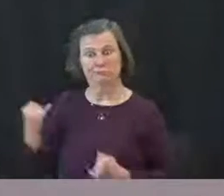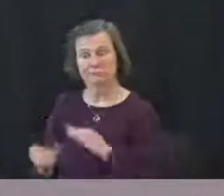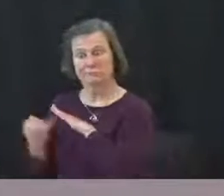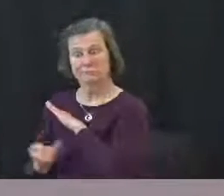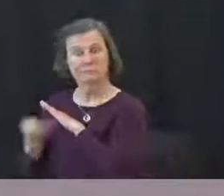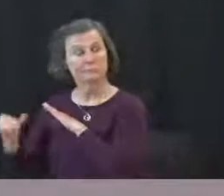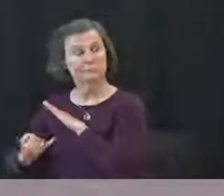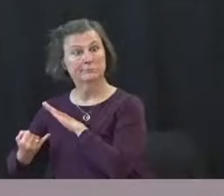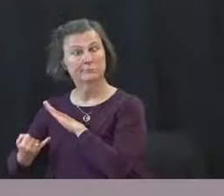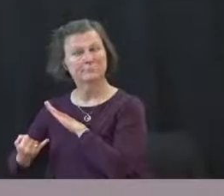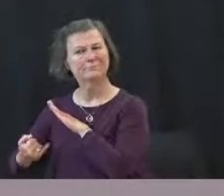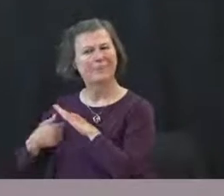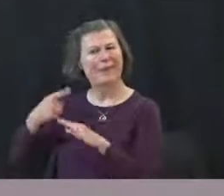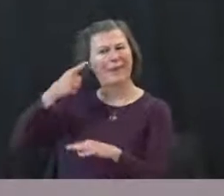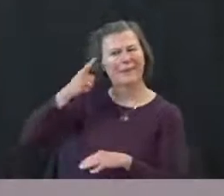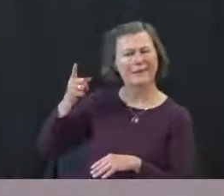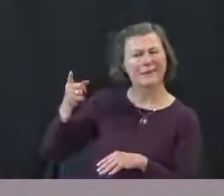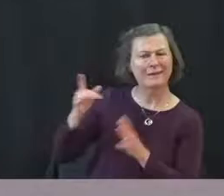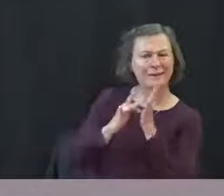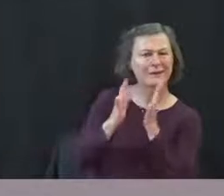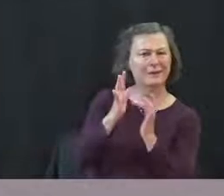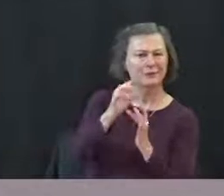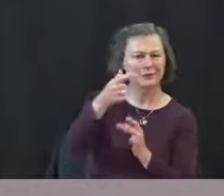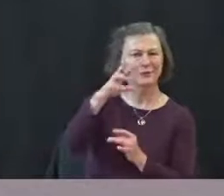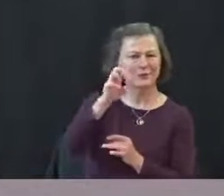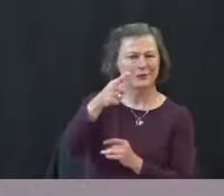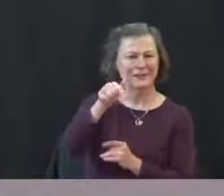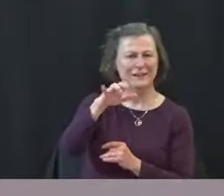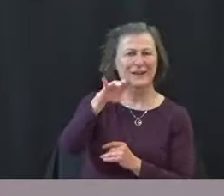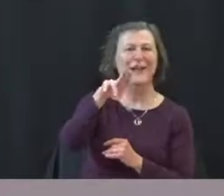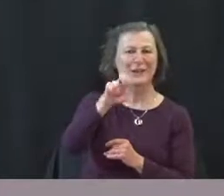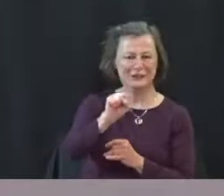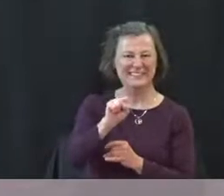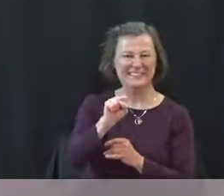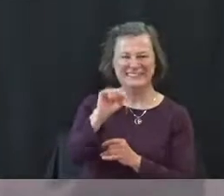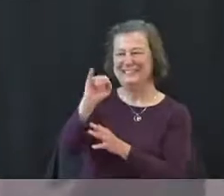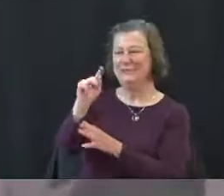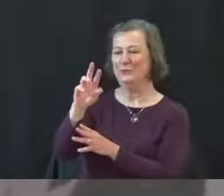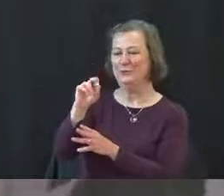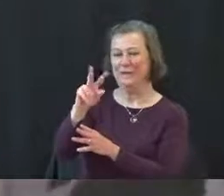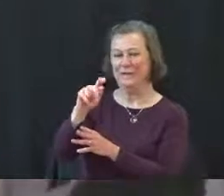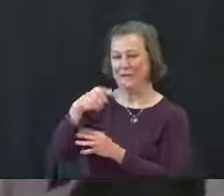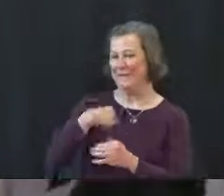So I think he was a gregarious introvert so I think I’m in good company.